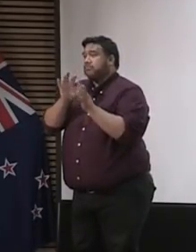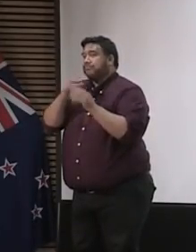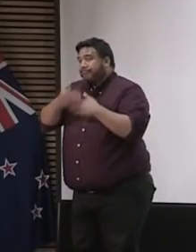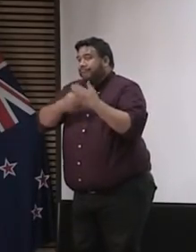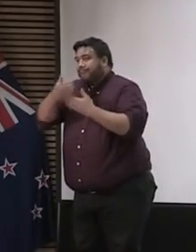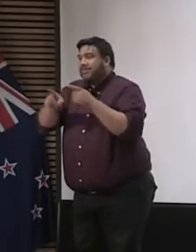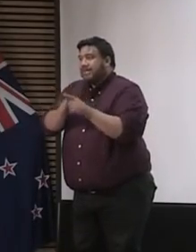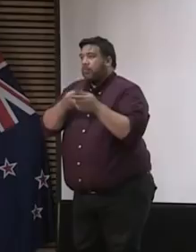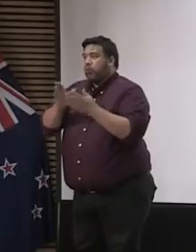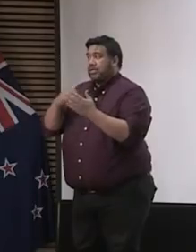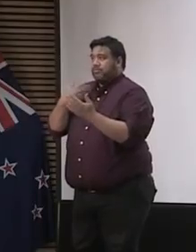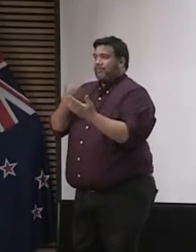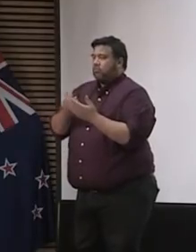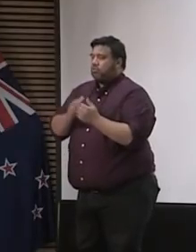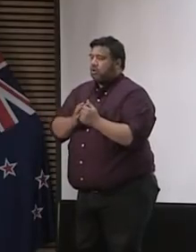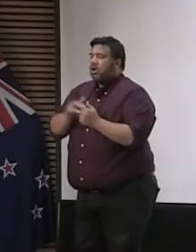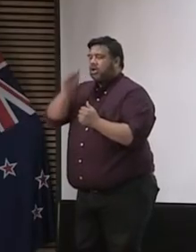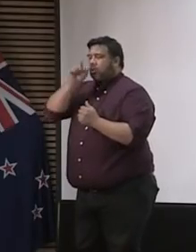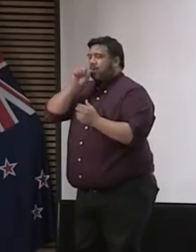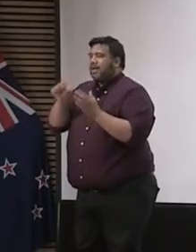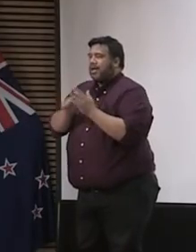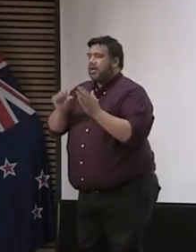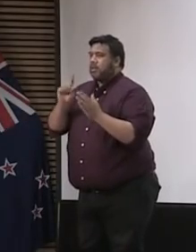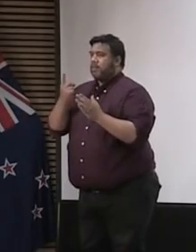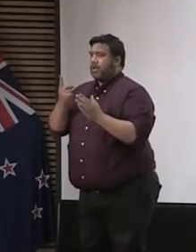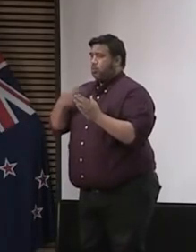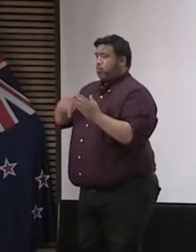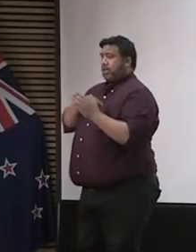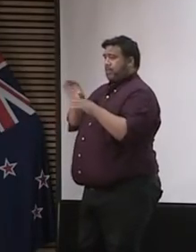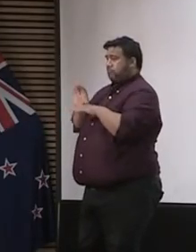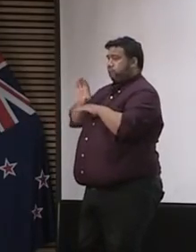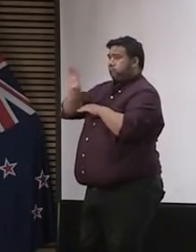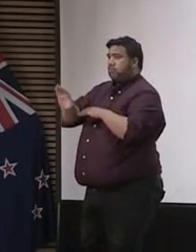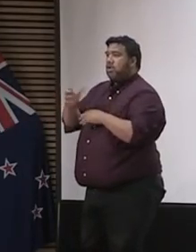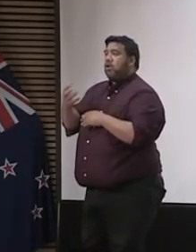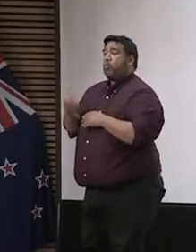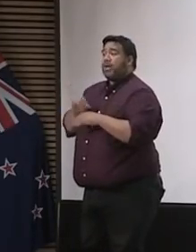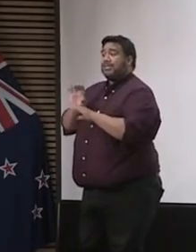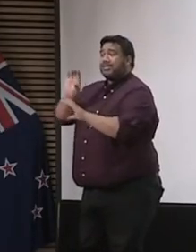What we do know isfrom the wage subsidy that wehave put out almost threequarters of that